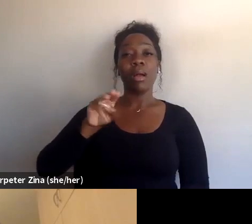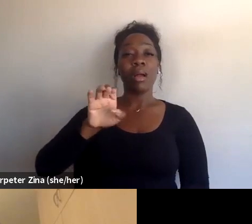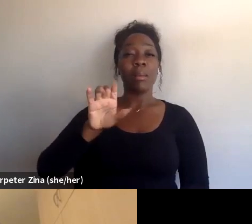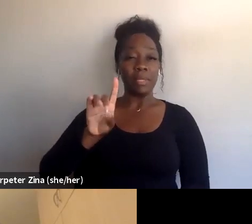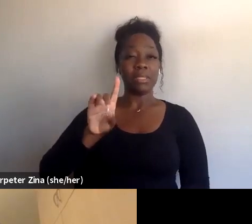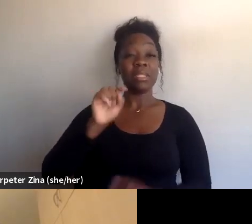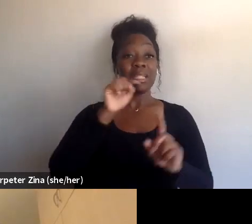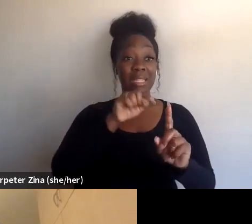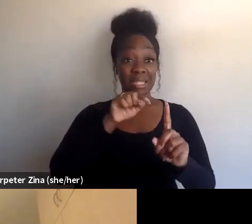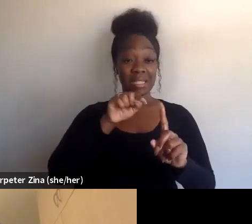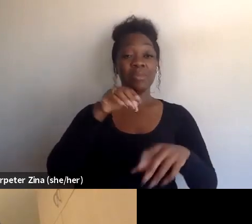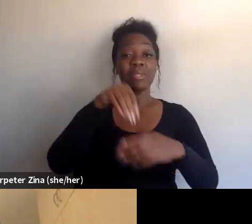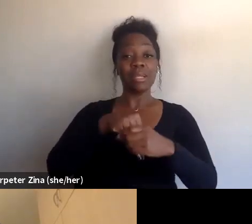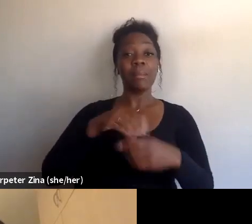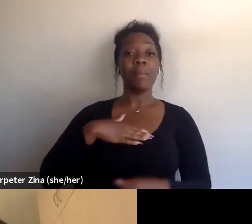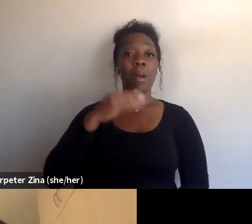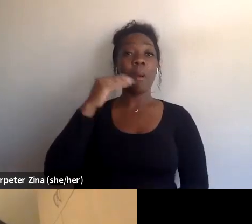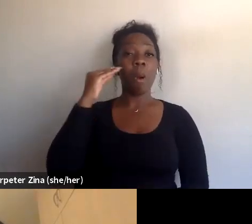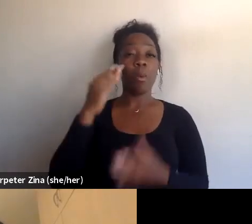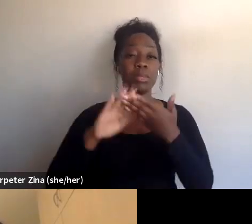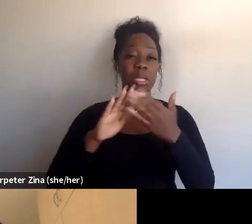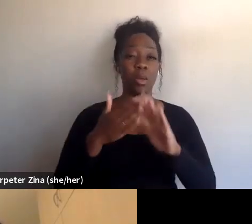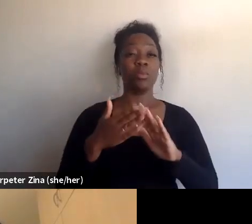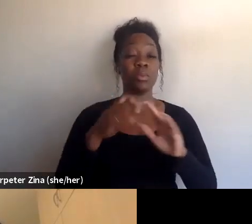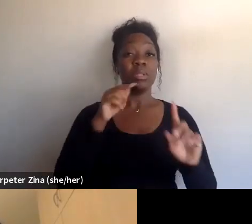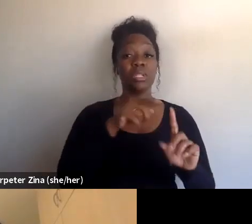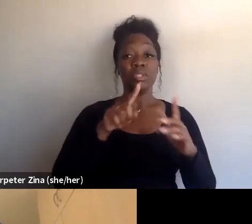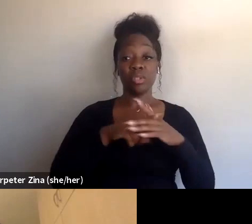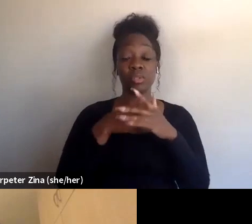in my hometown at that time and had started acting group.